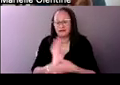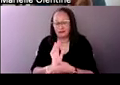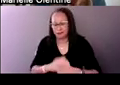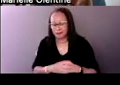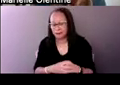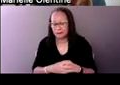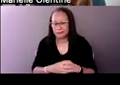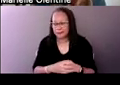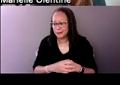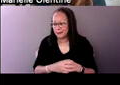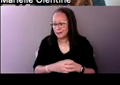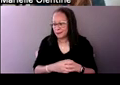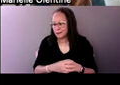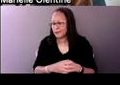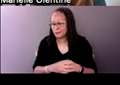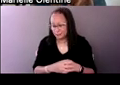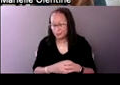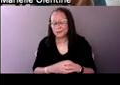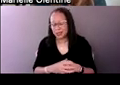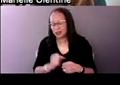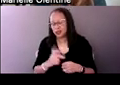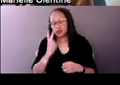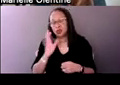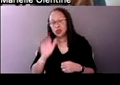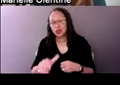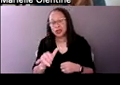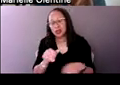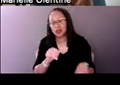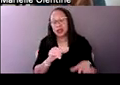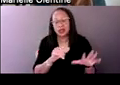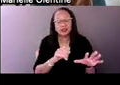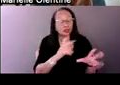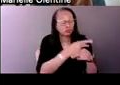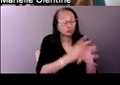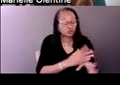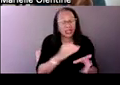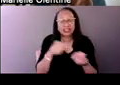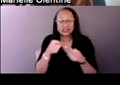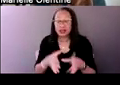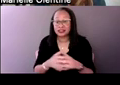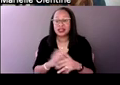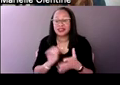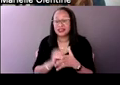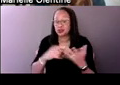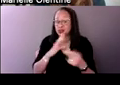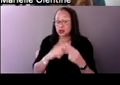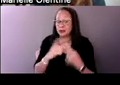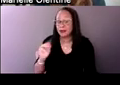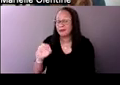whose films you feel like are similar or a good comp for yours. And I find that filmmakers often give the